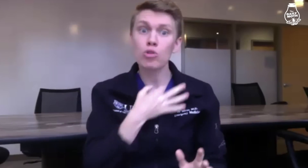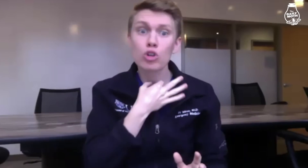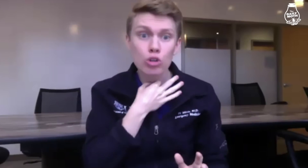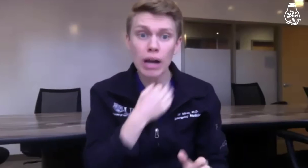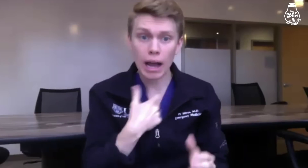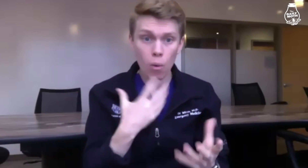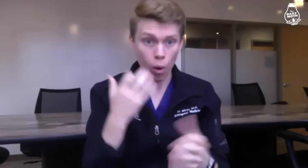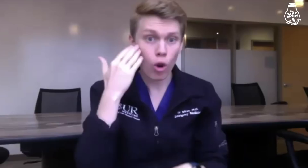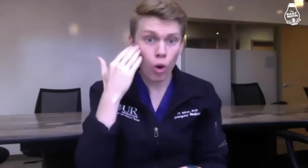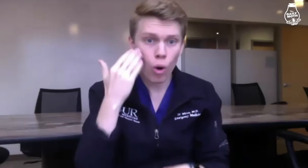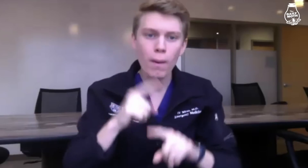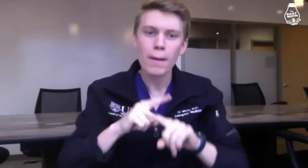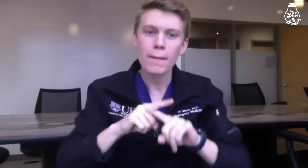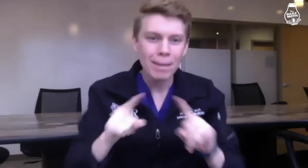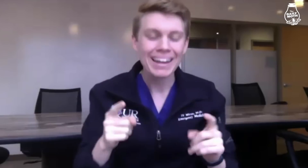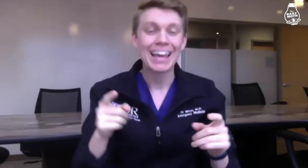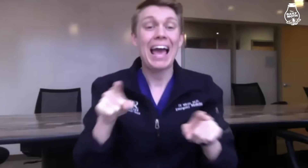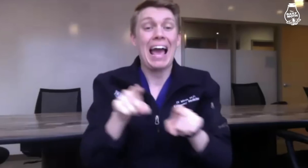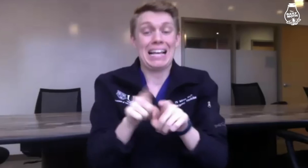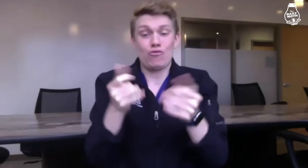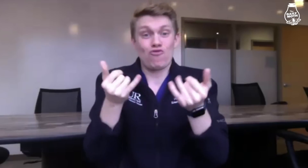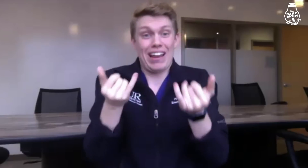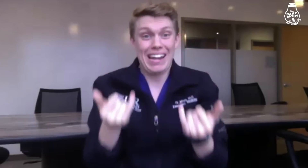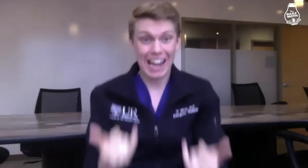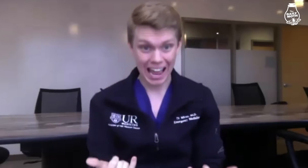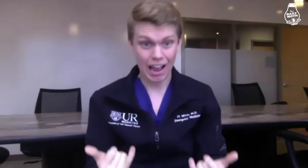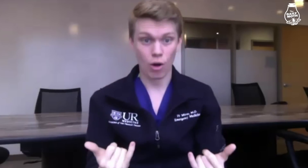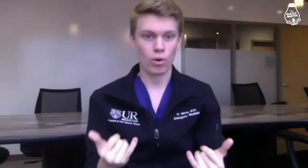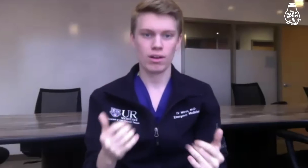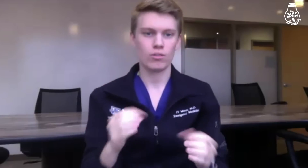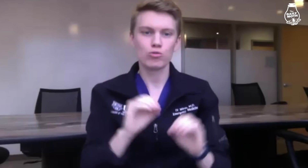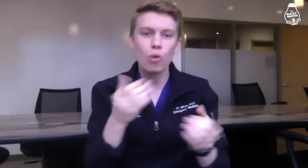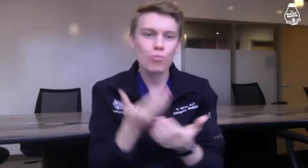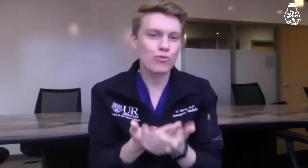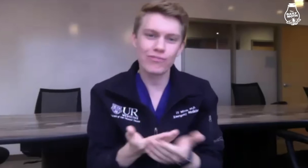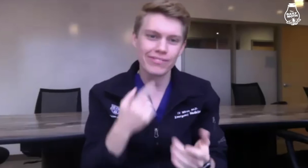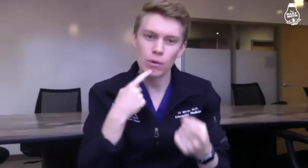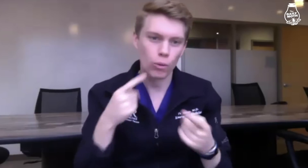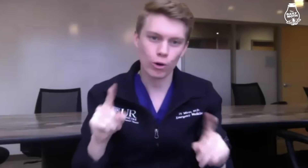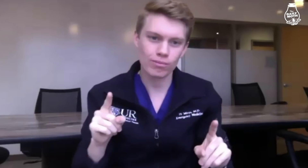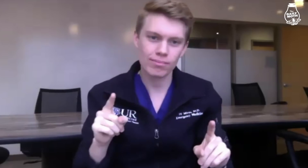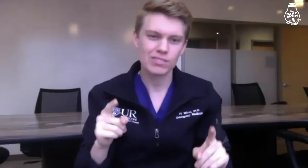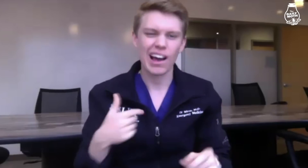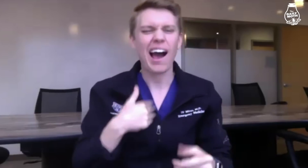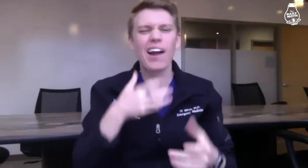I'm curious and I want to know. But as it stands right now, there's no proof that it works.